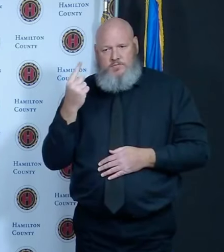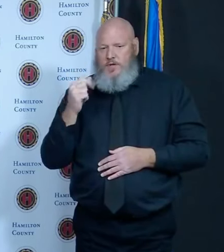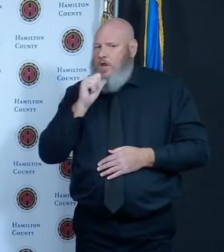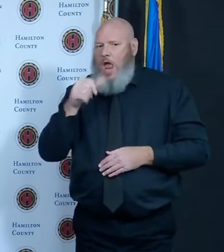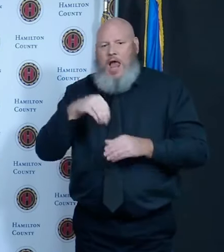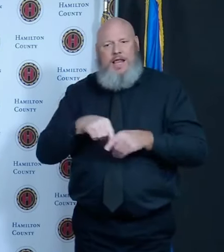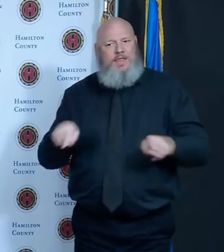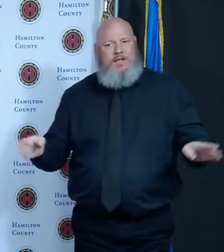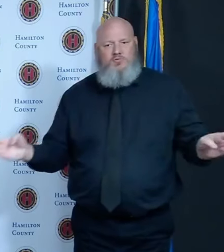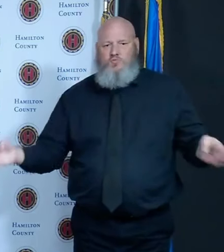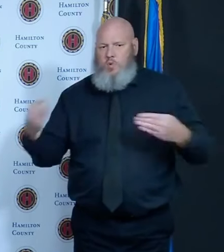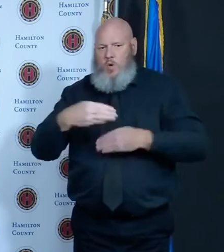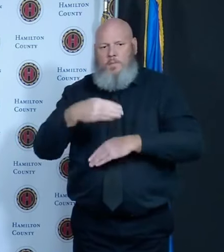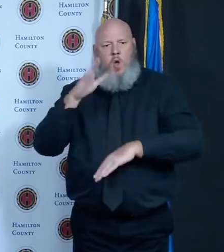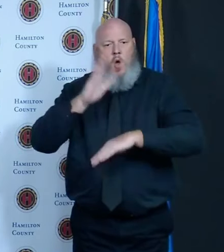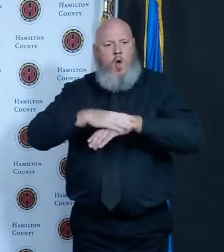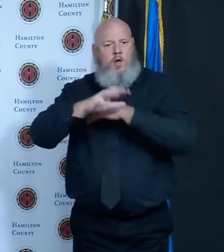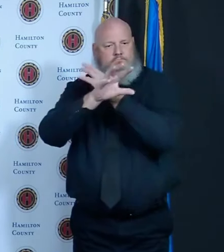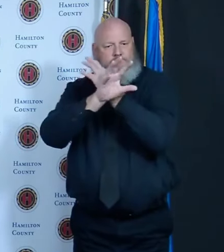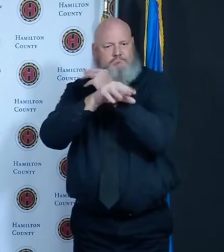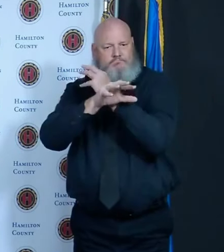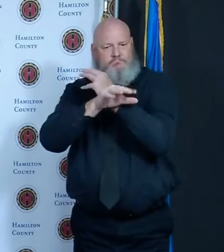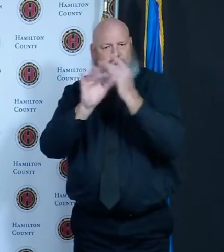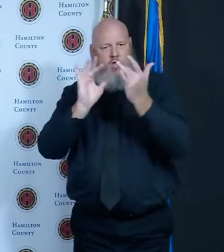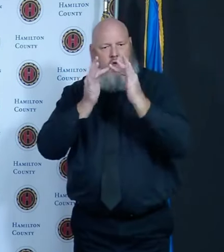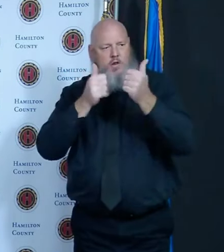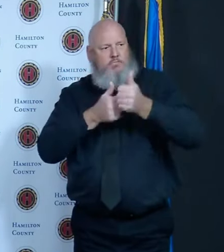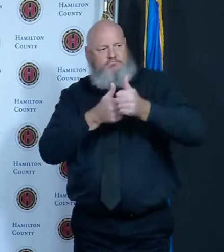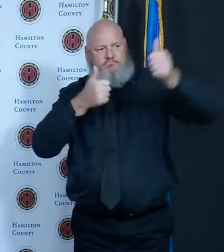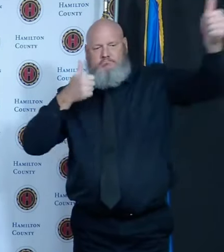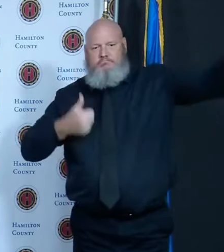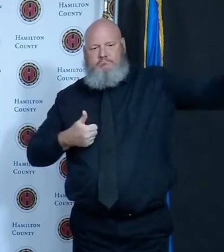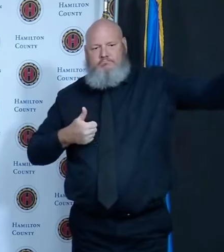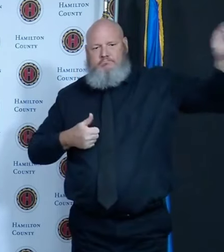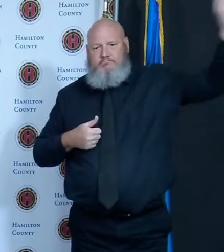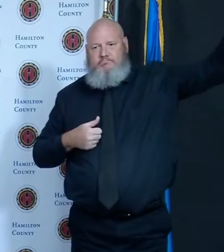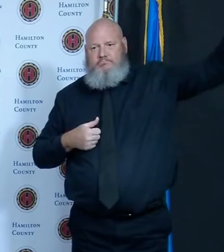this morning with us so Jill we're going to turn it to you to talk about the